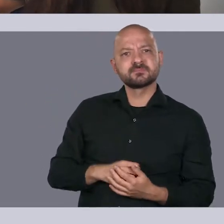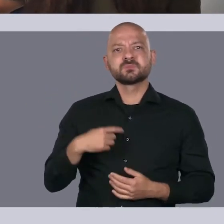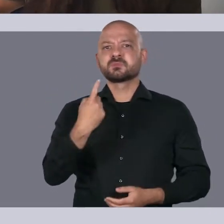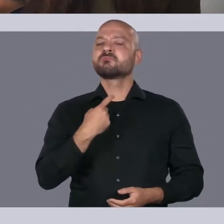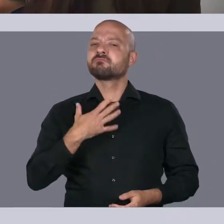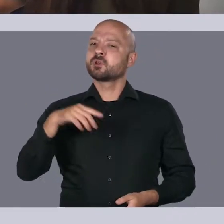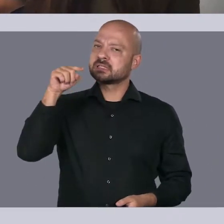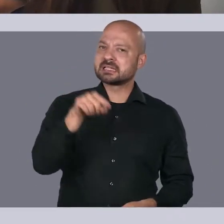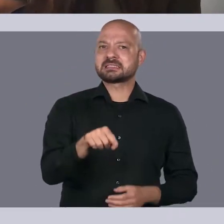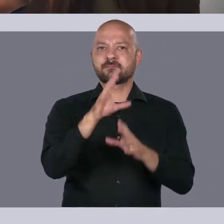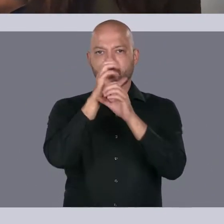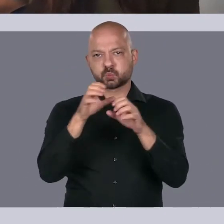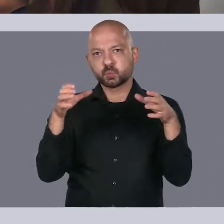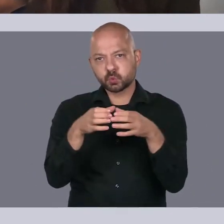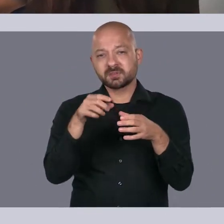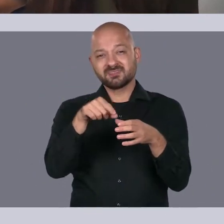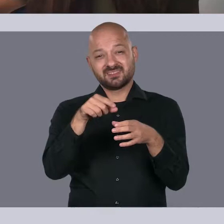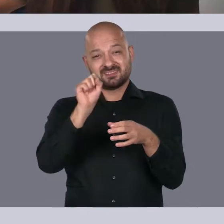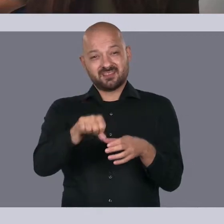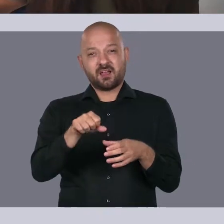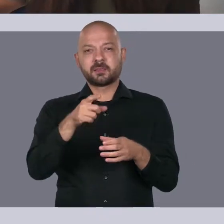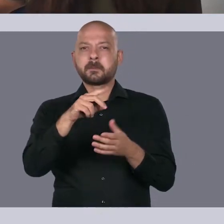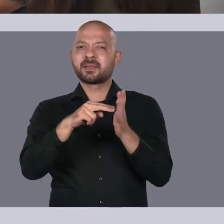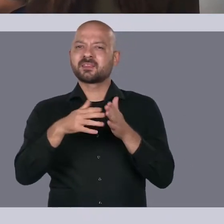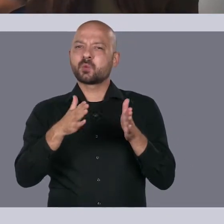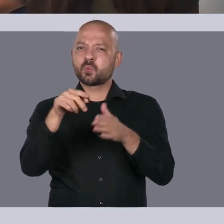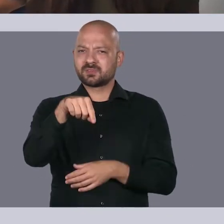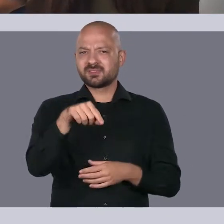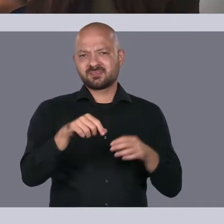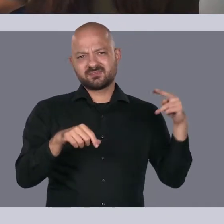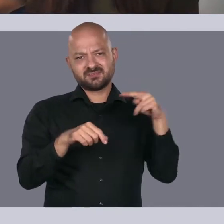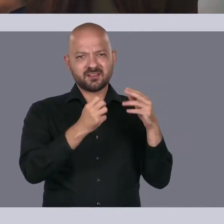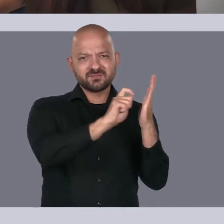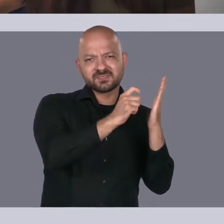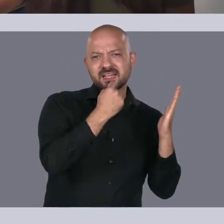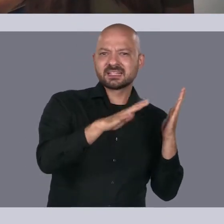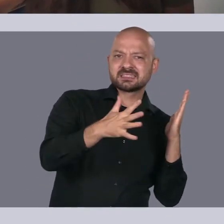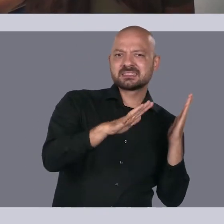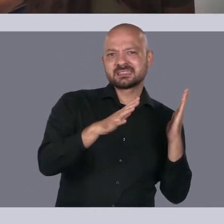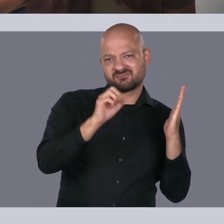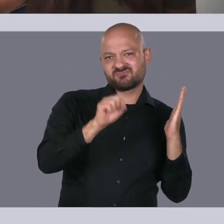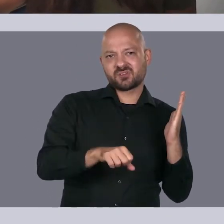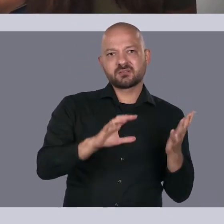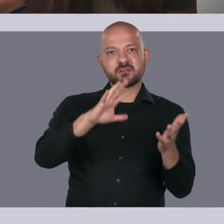for carrying a high risk of falsified input through user opinions, they can actually offer a promising approach for working with native signers